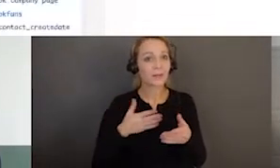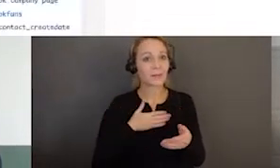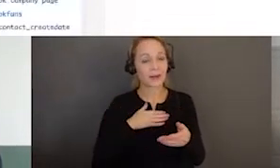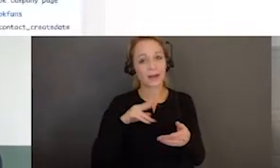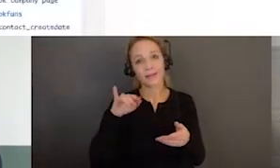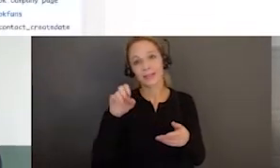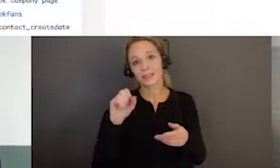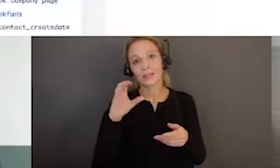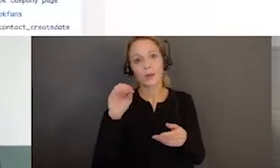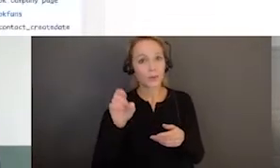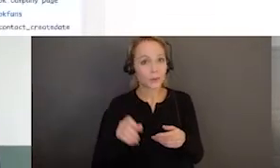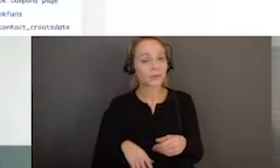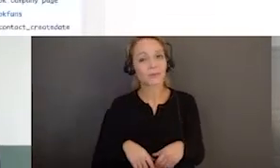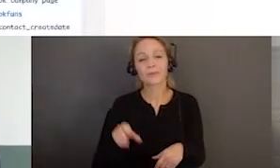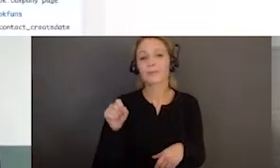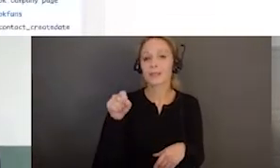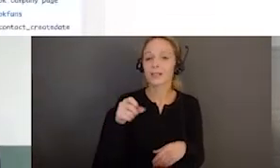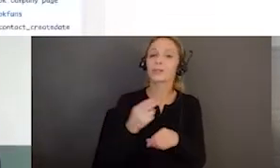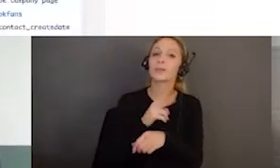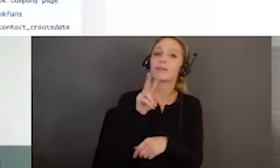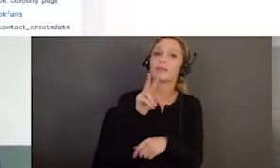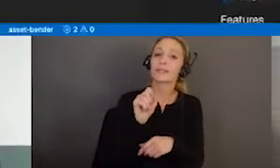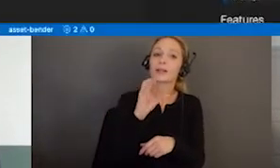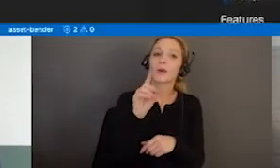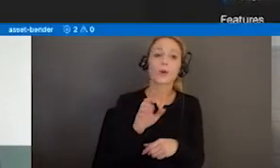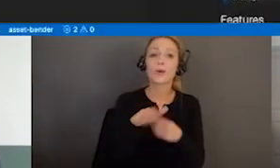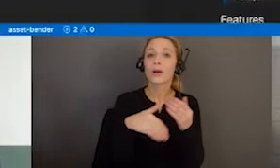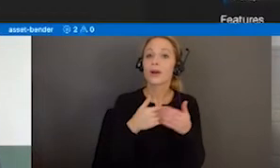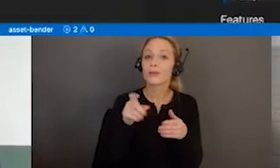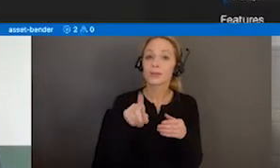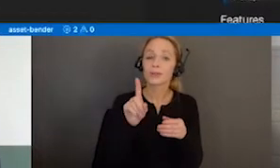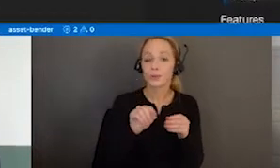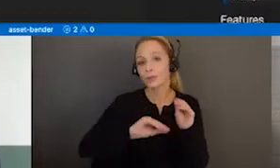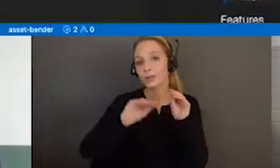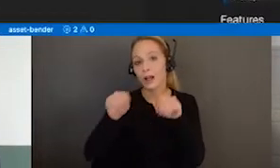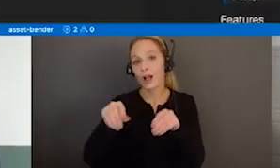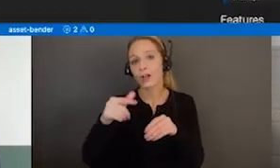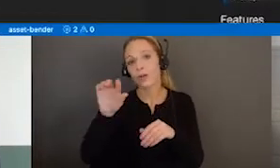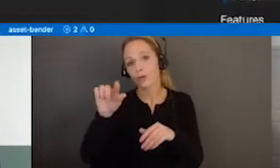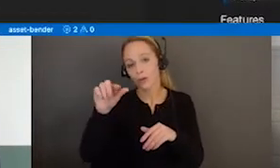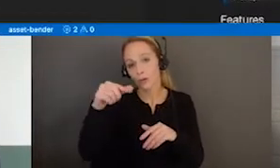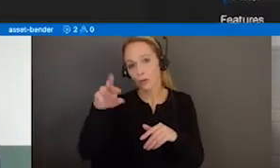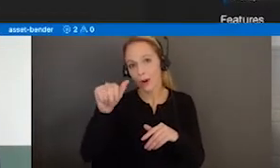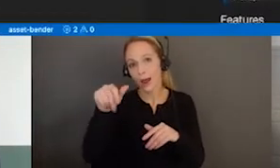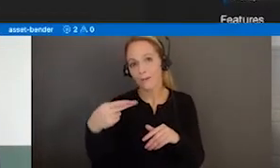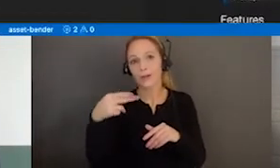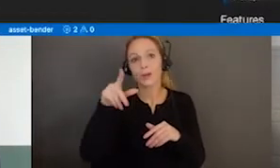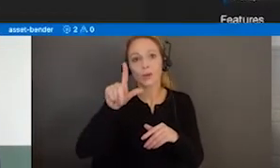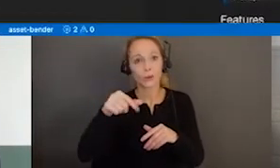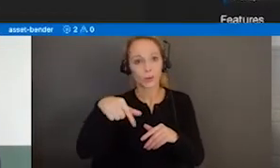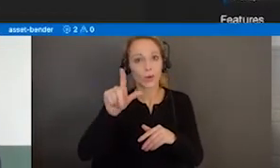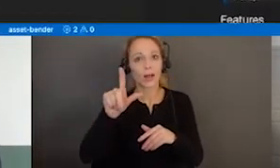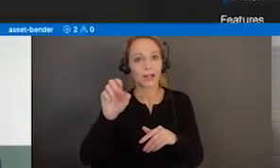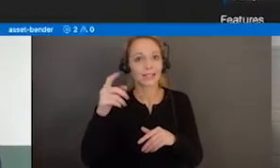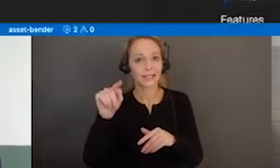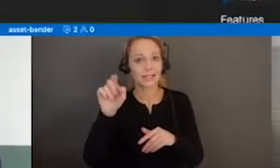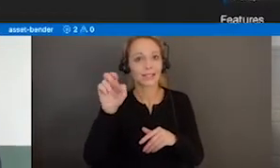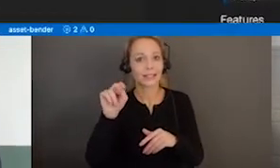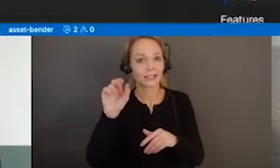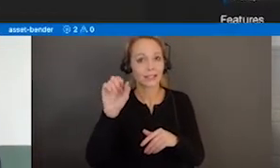SO TO USE VS CODE, INSTALL THE GraphQL EXTENSION SHOWN HERE AND THEN YOU SET UP YOUR GraphQL CONFIG